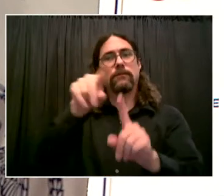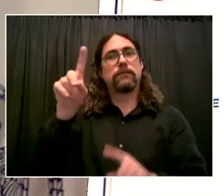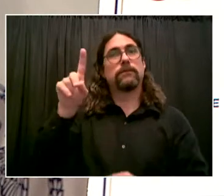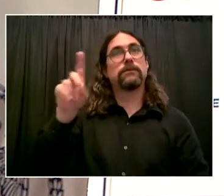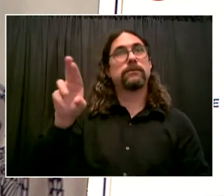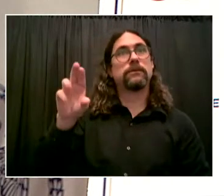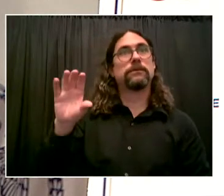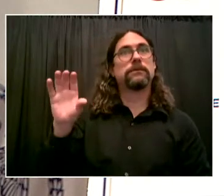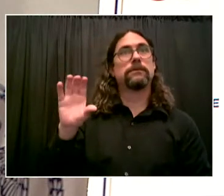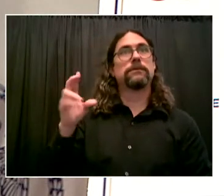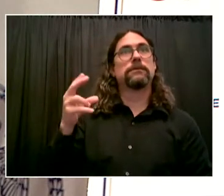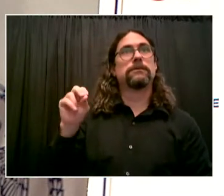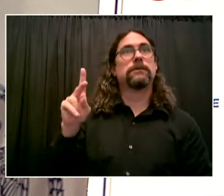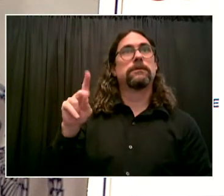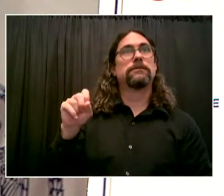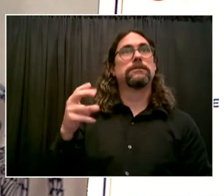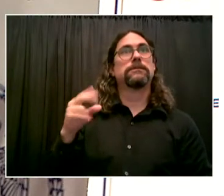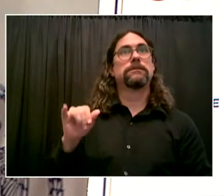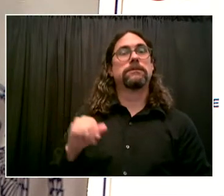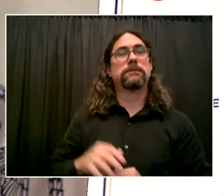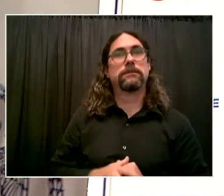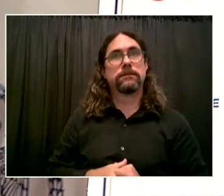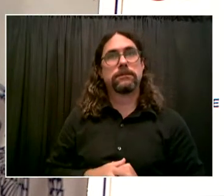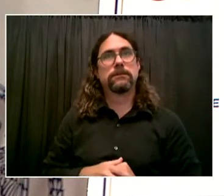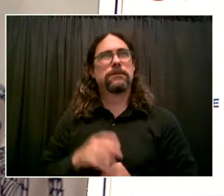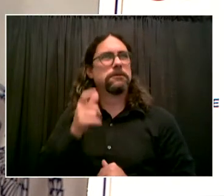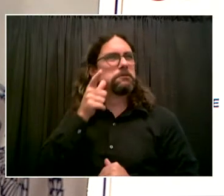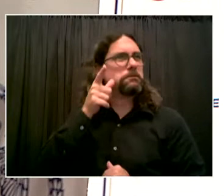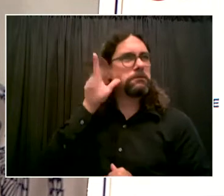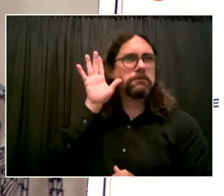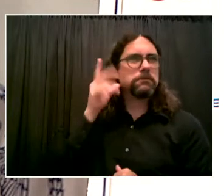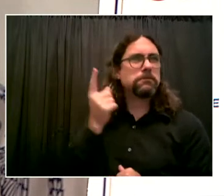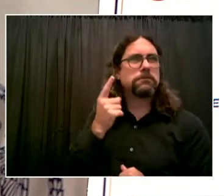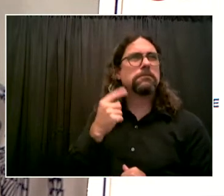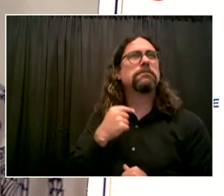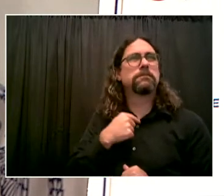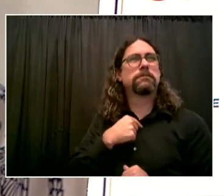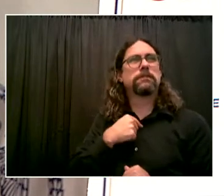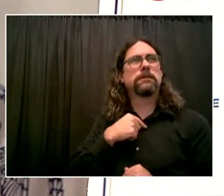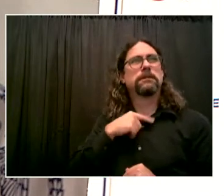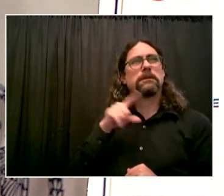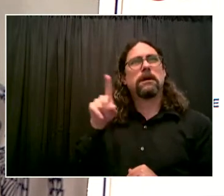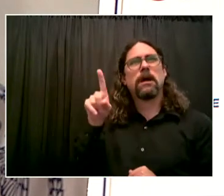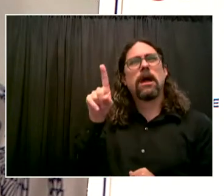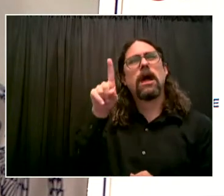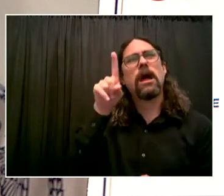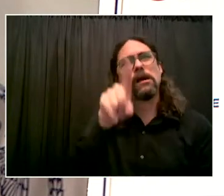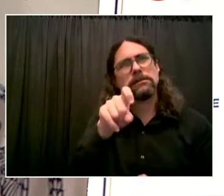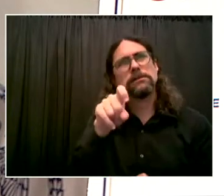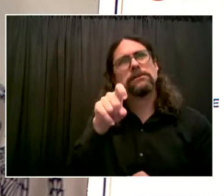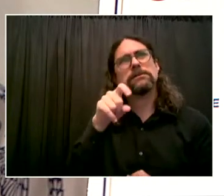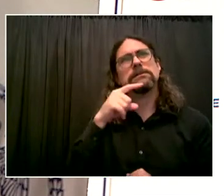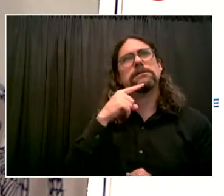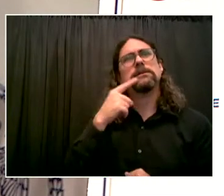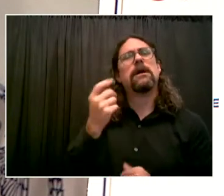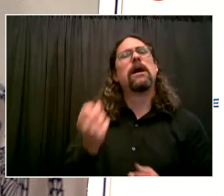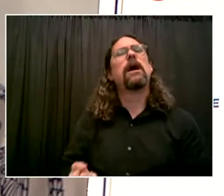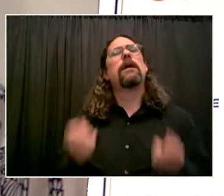Reporter: I WANT TO K ASDR. CHOKSHI, WE SPOKE THE CITY HOW MANY PEOPLE